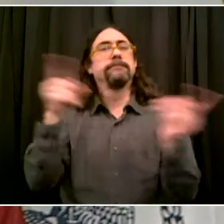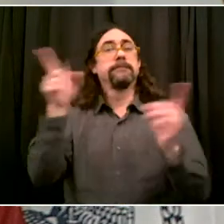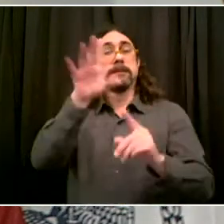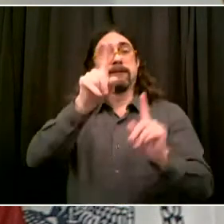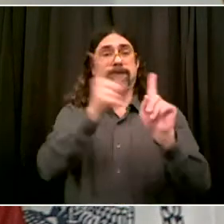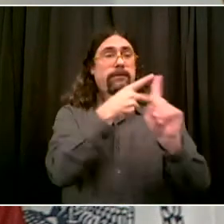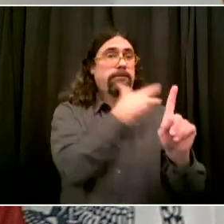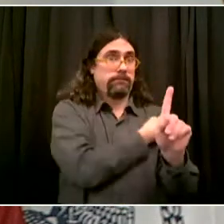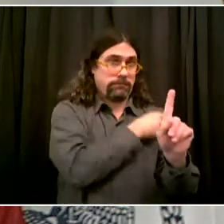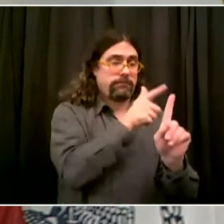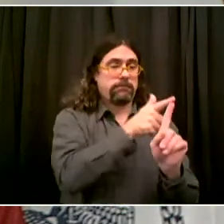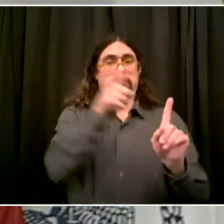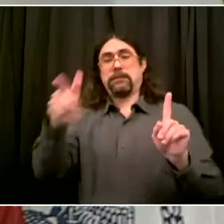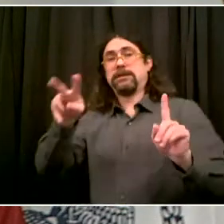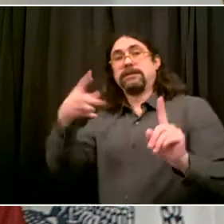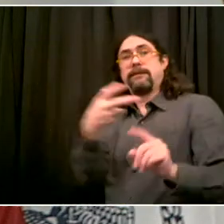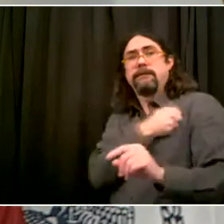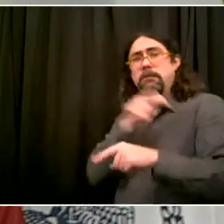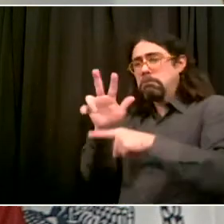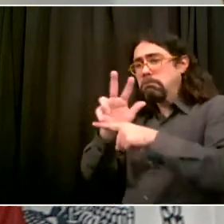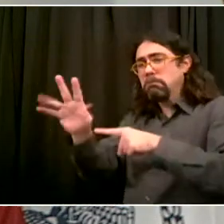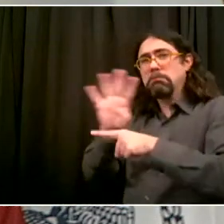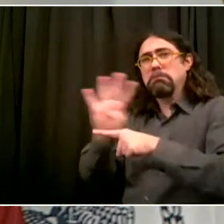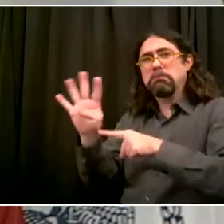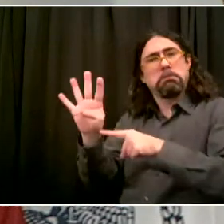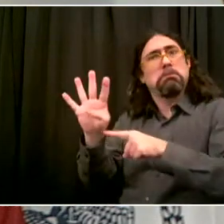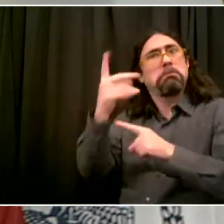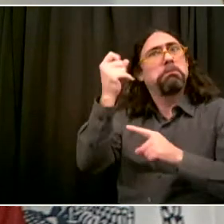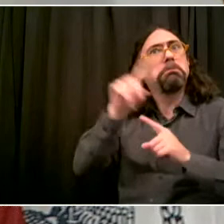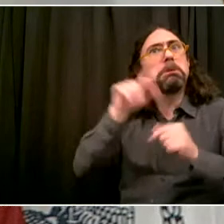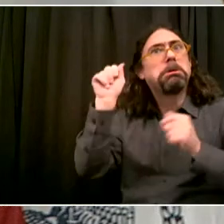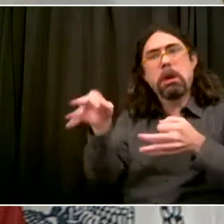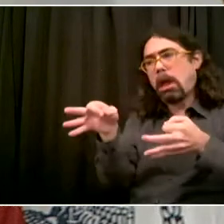EVERYTHING TO BE PERFECT, BUT THE CDC SAID, THEY ARE SAYING